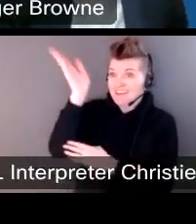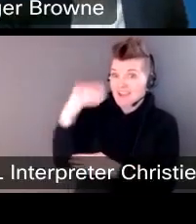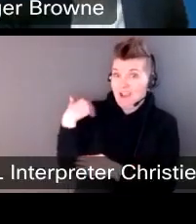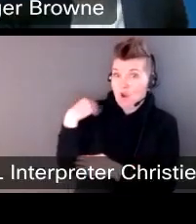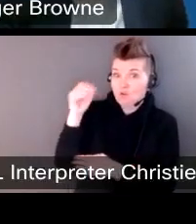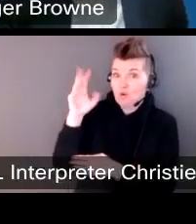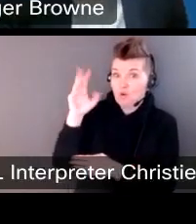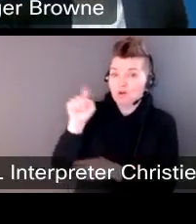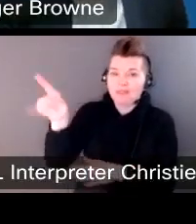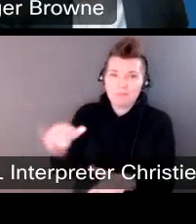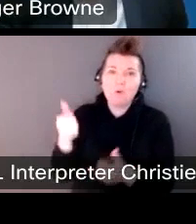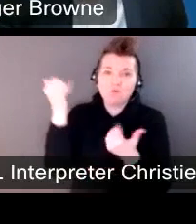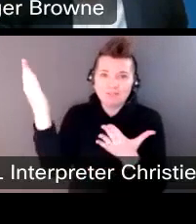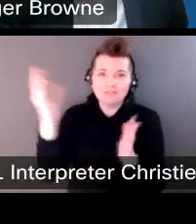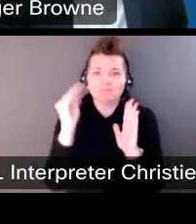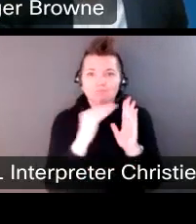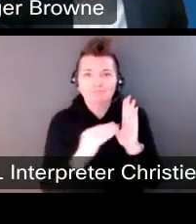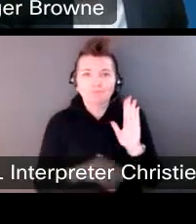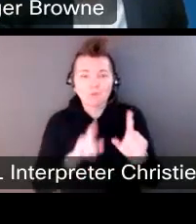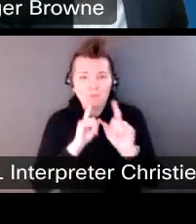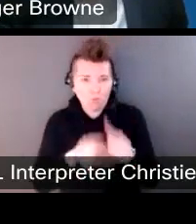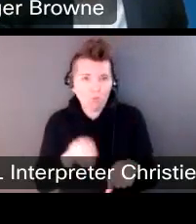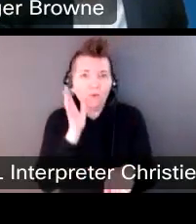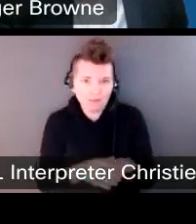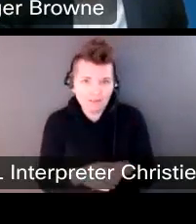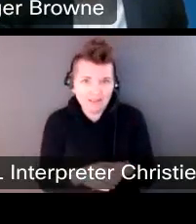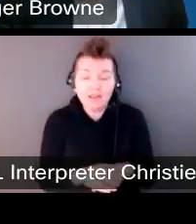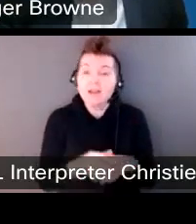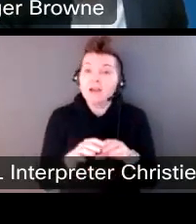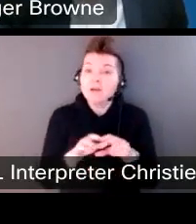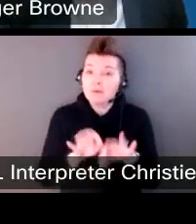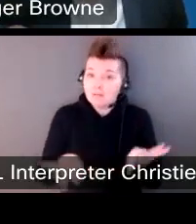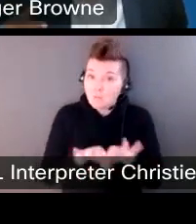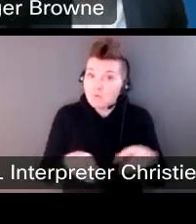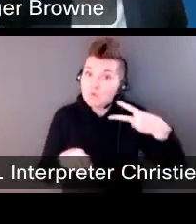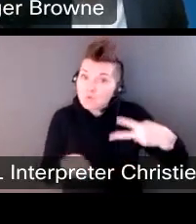But I do want to highlight two key areas we'll be speaking to in that report about the improved